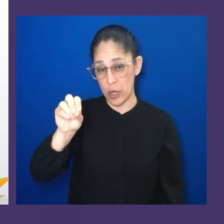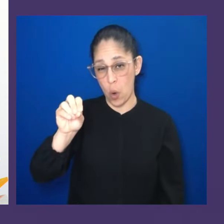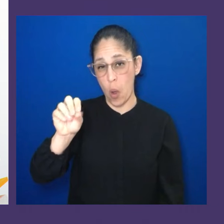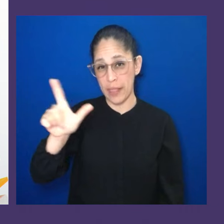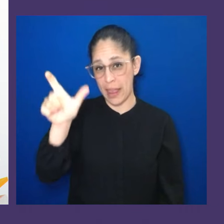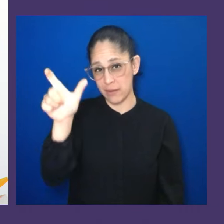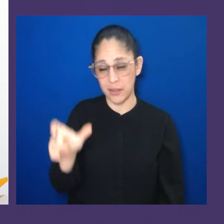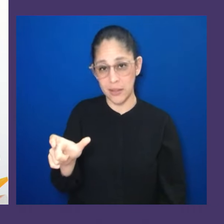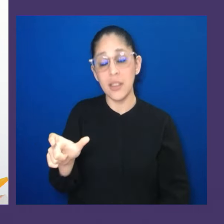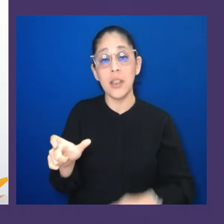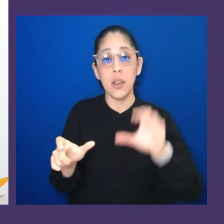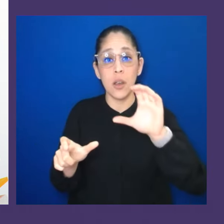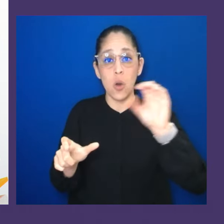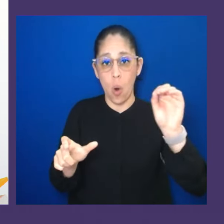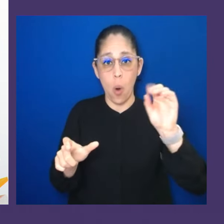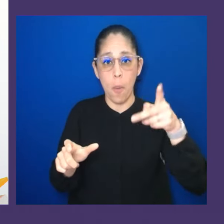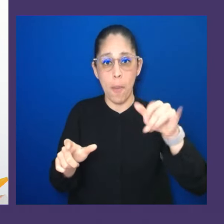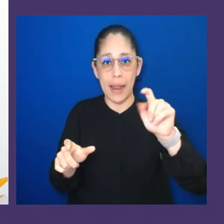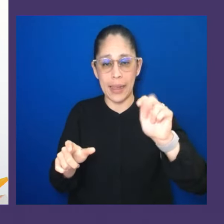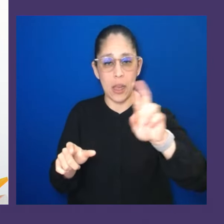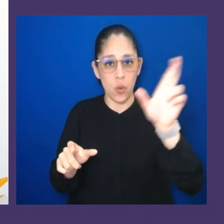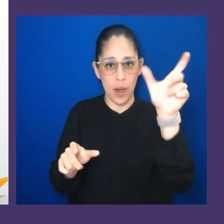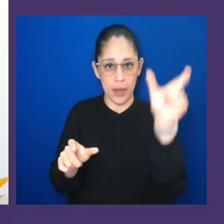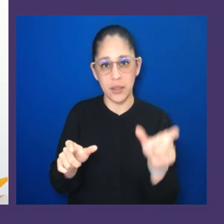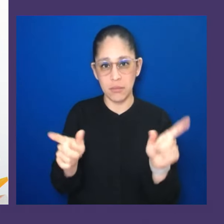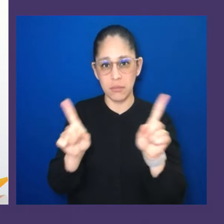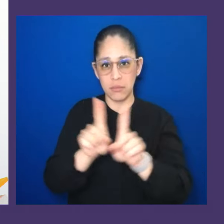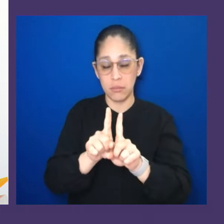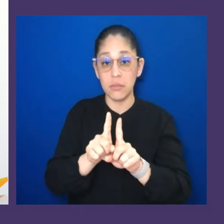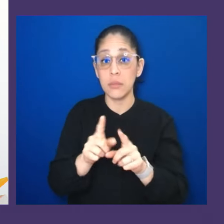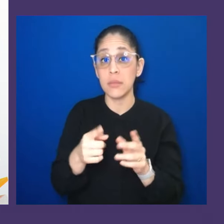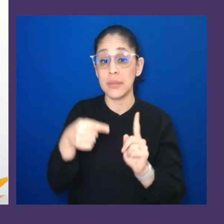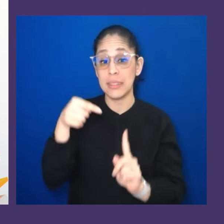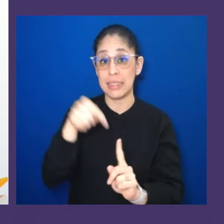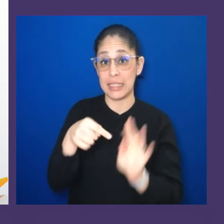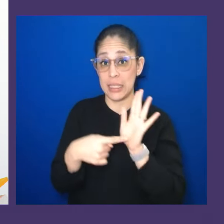For this demonstration,